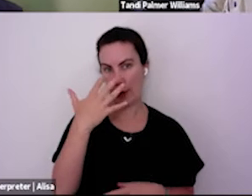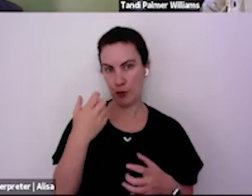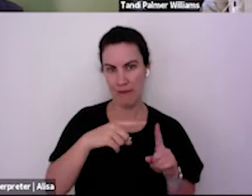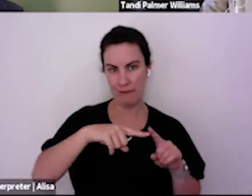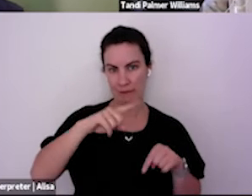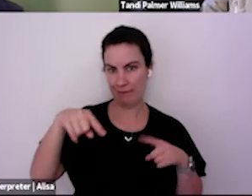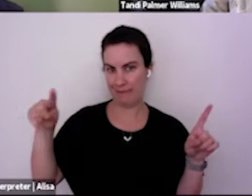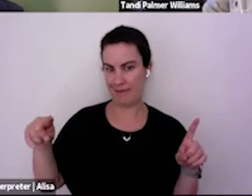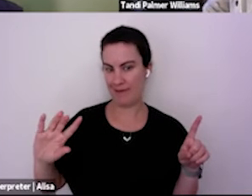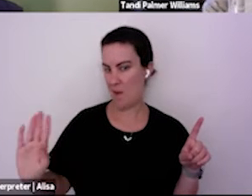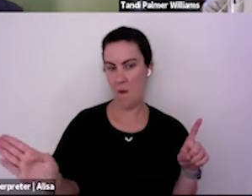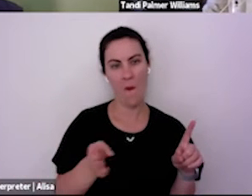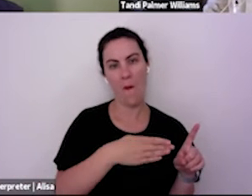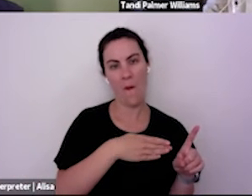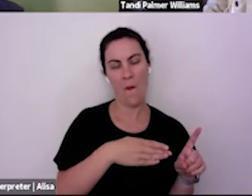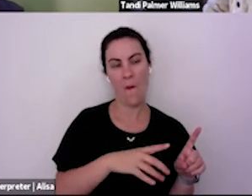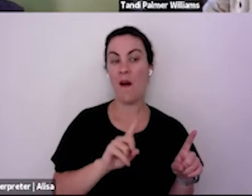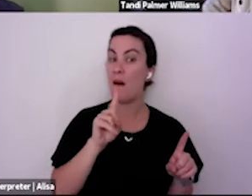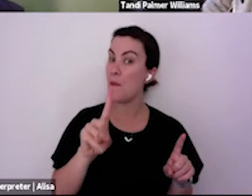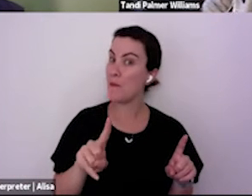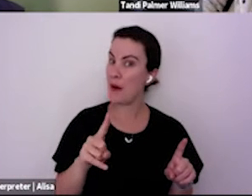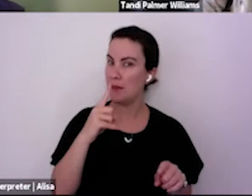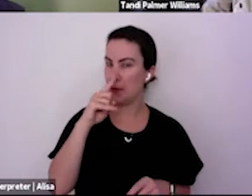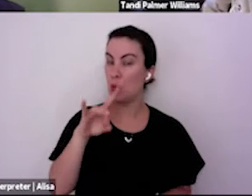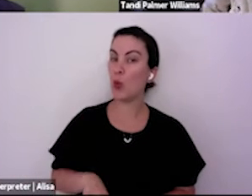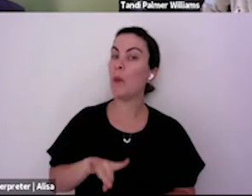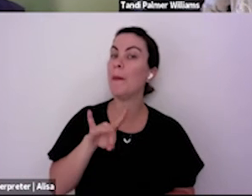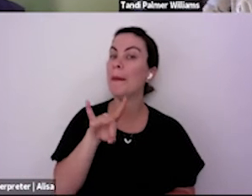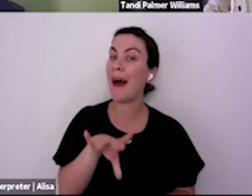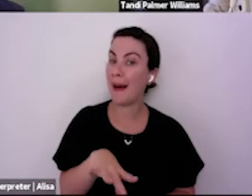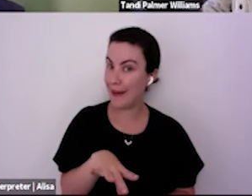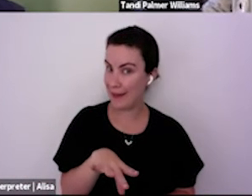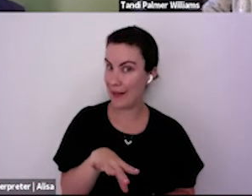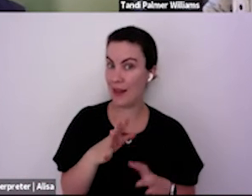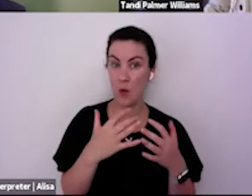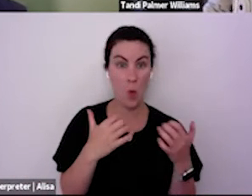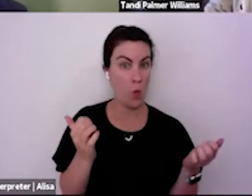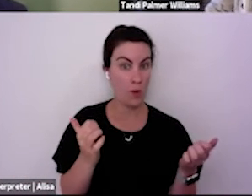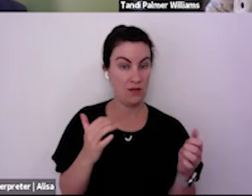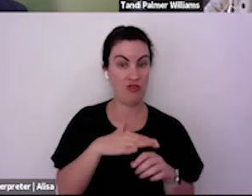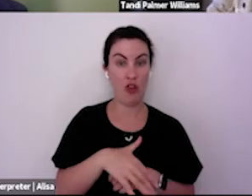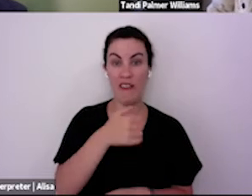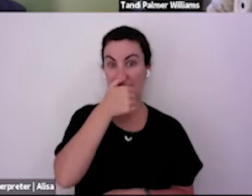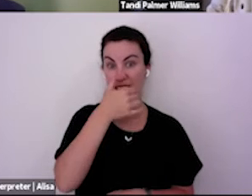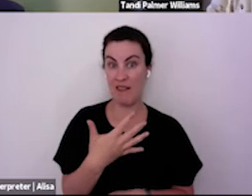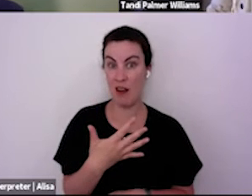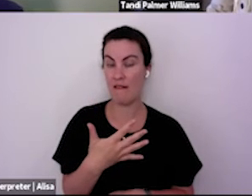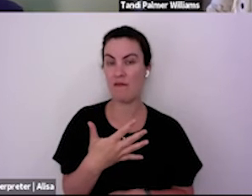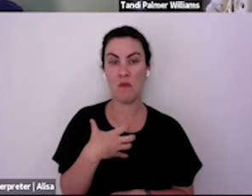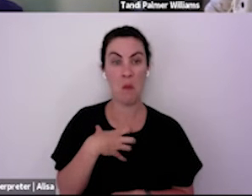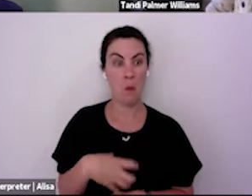However, among paying audiences those audiences who are paying who are over 65 are more likely